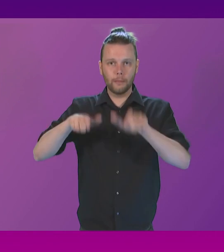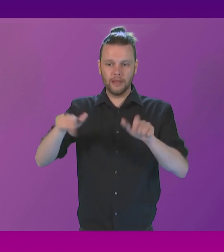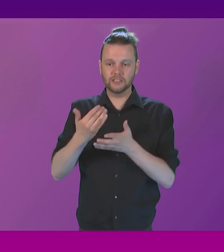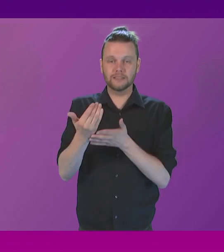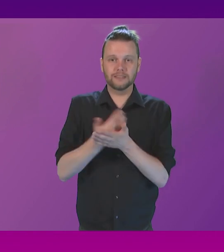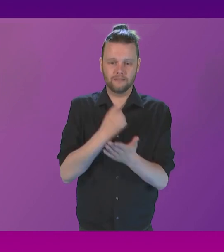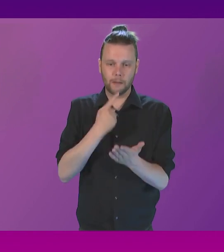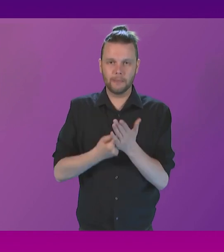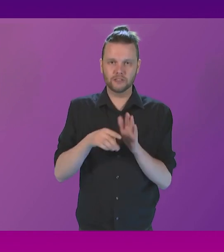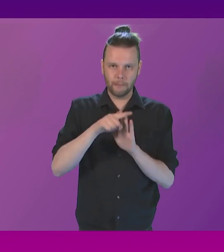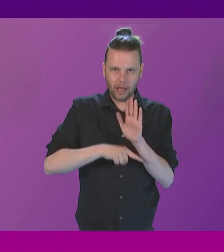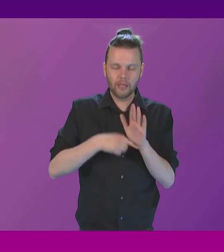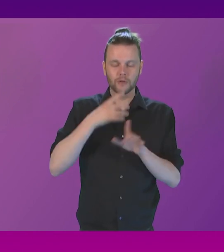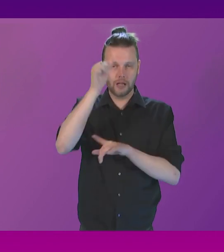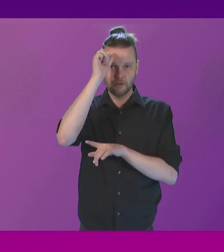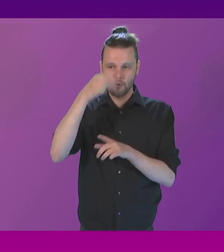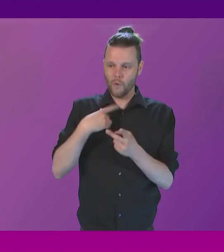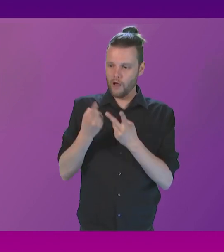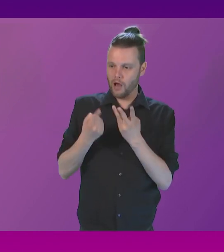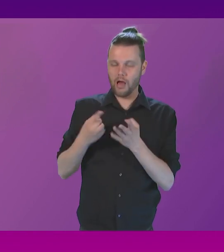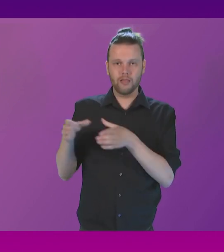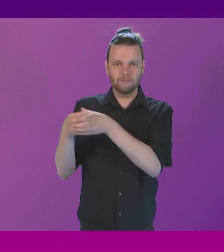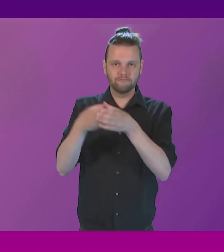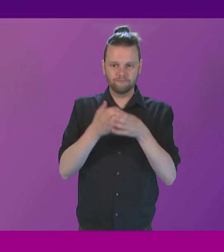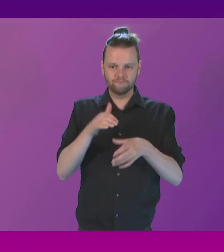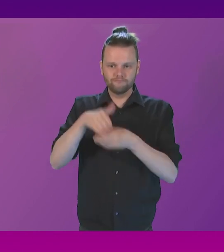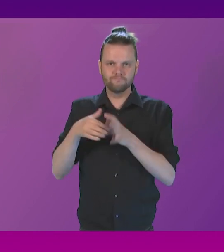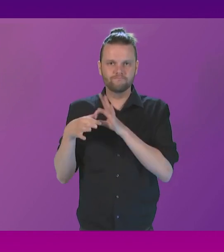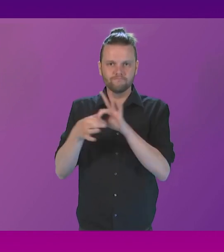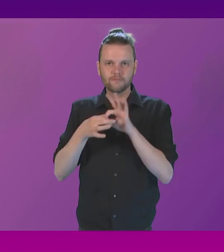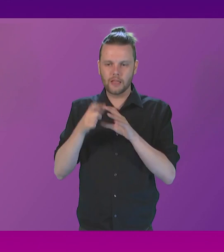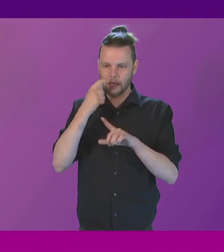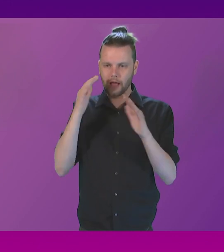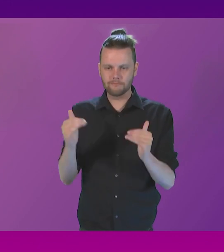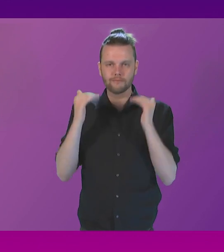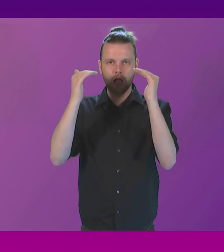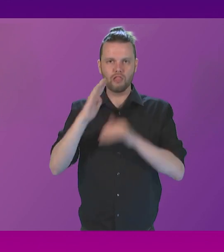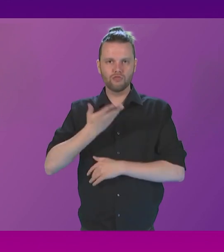which Labour and other parties are engaged with, so that we can enhance the rights of patients,